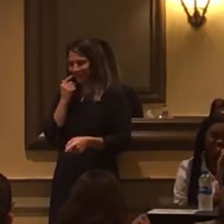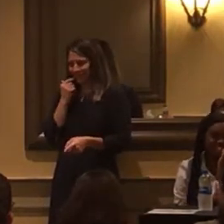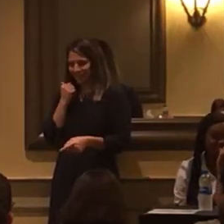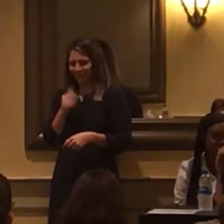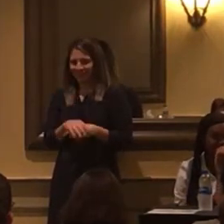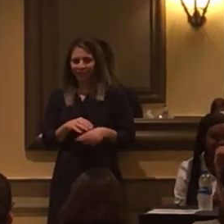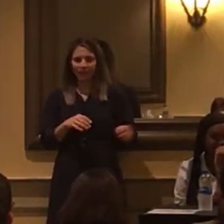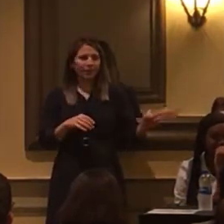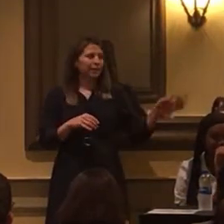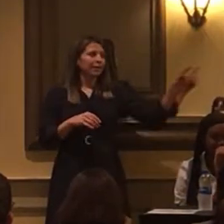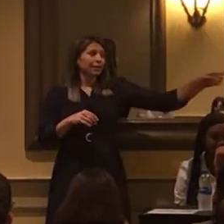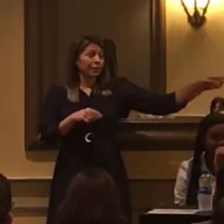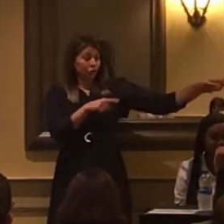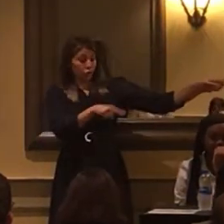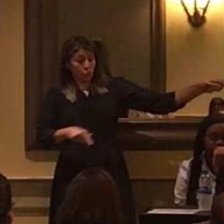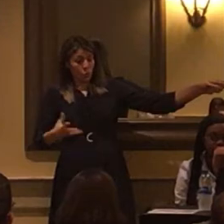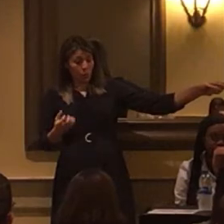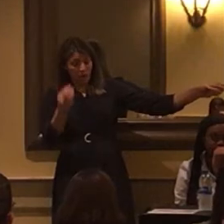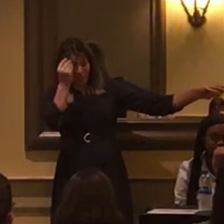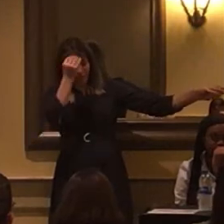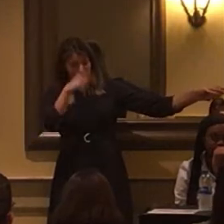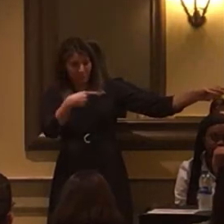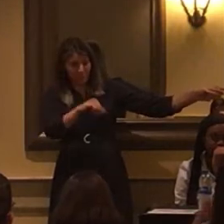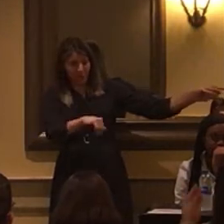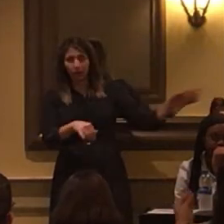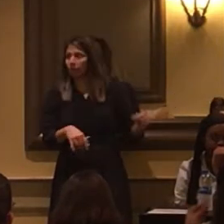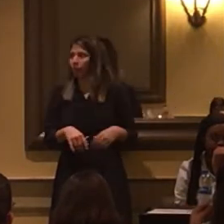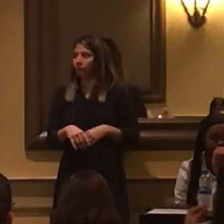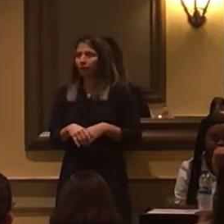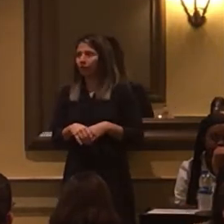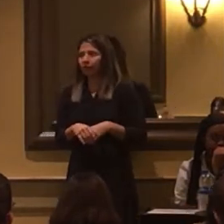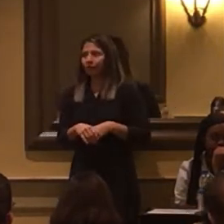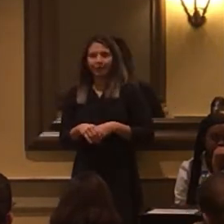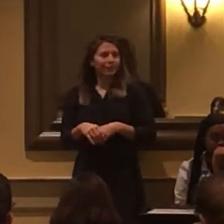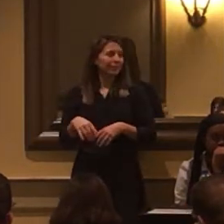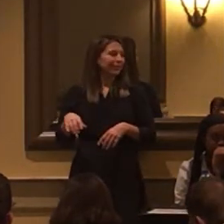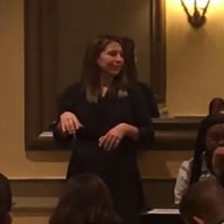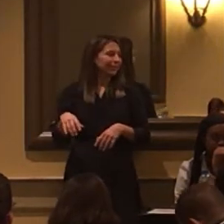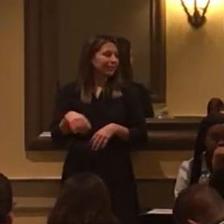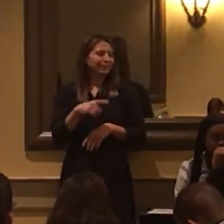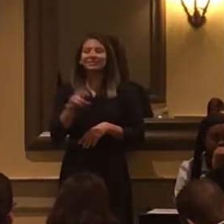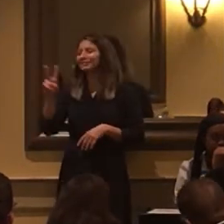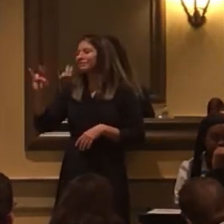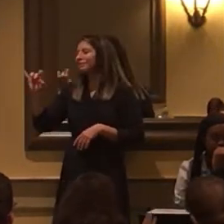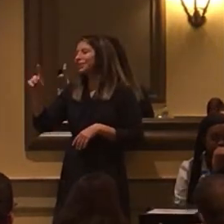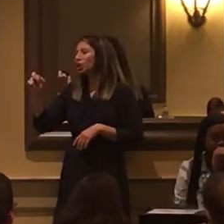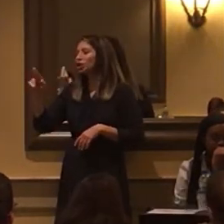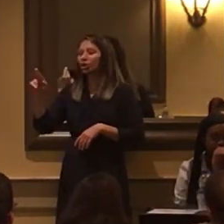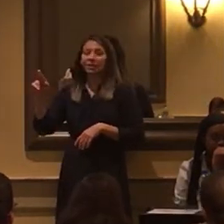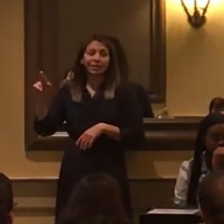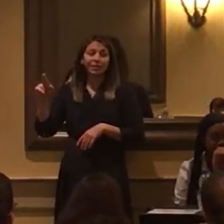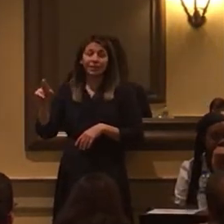Can we think on that for a minute?